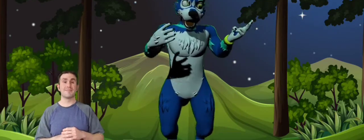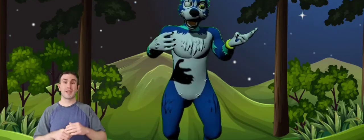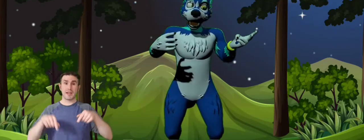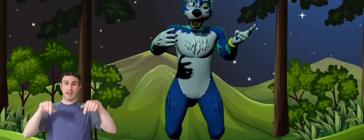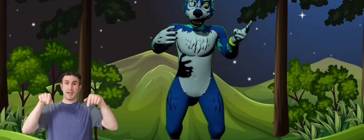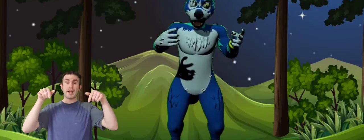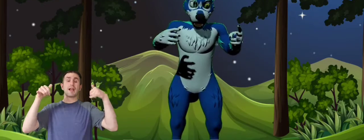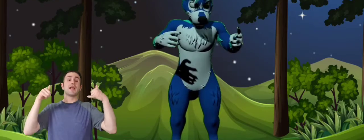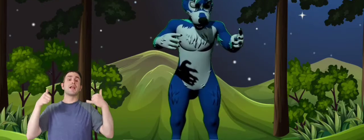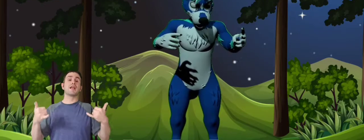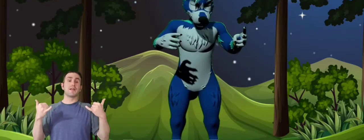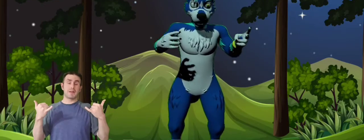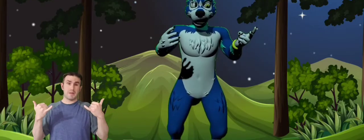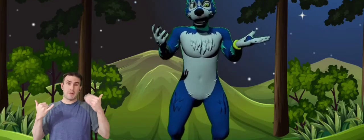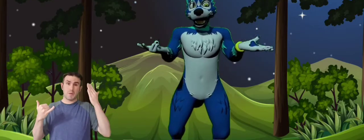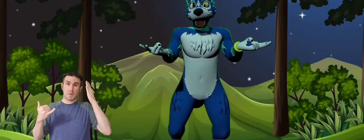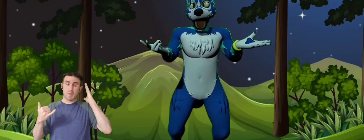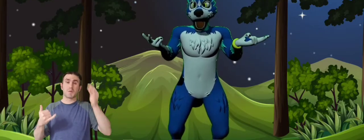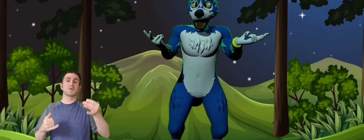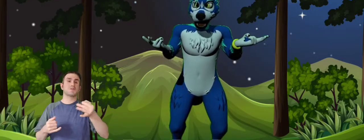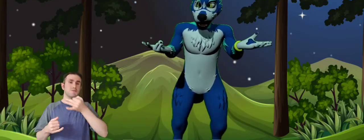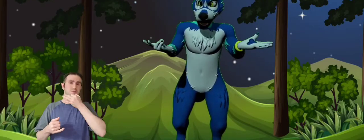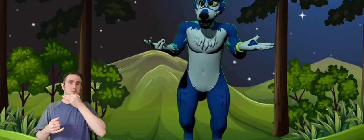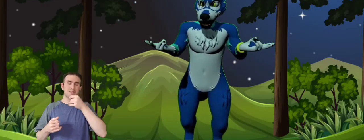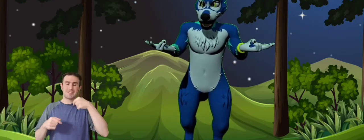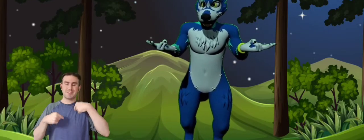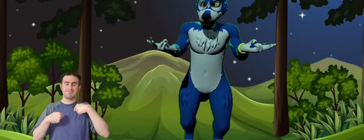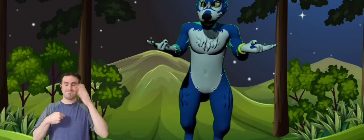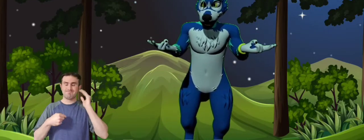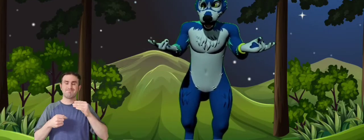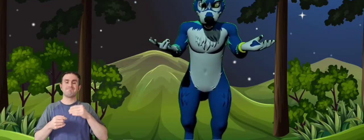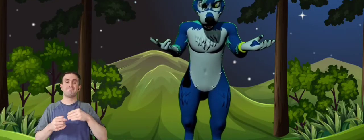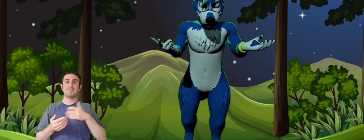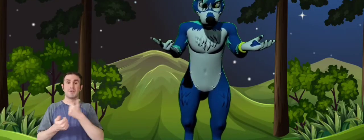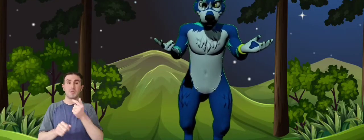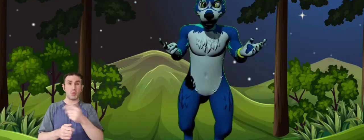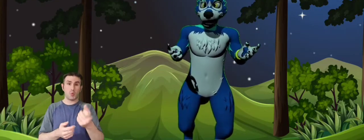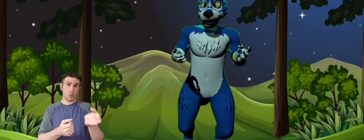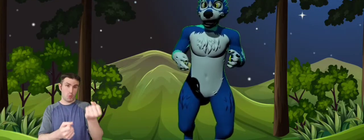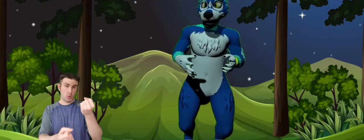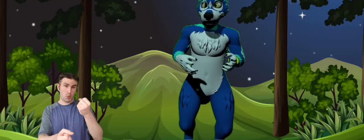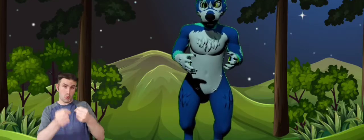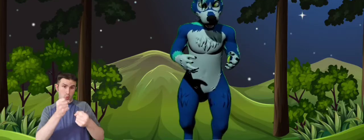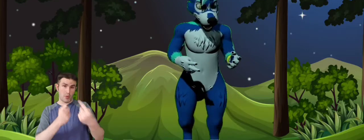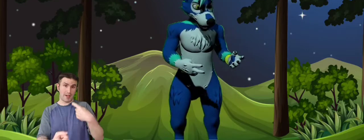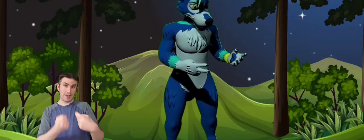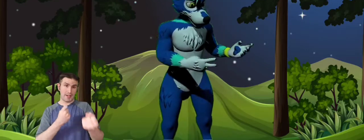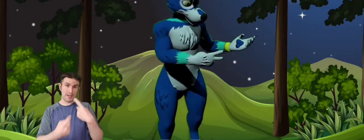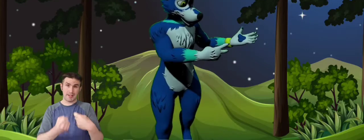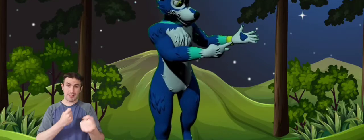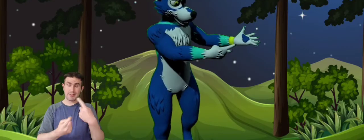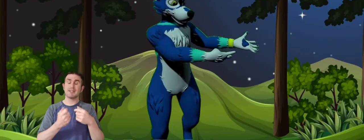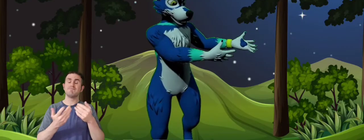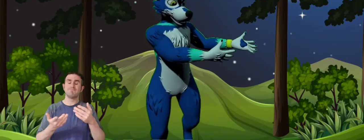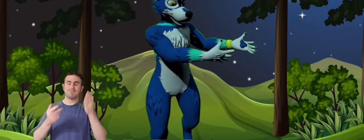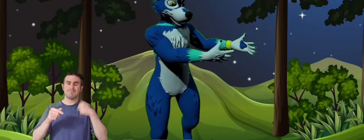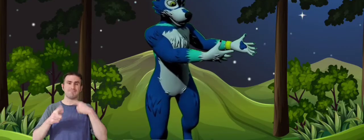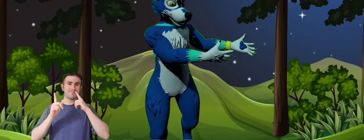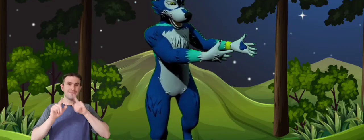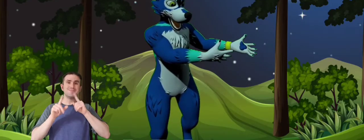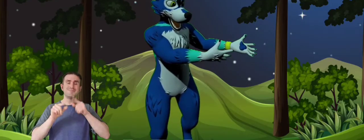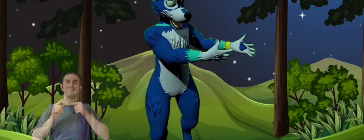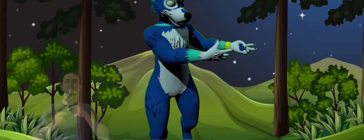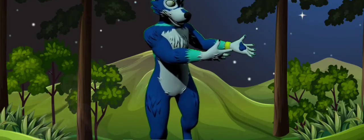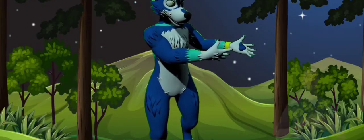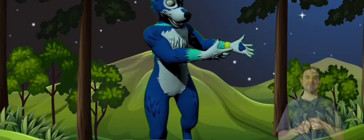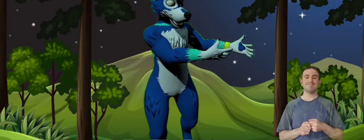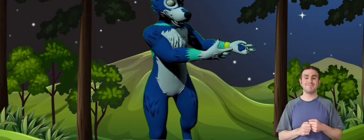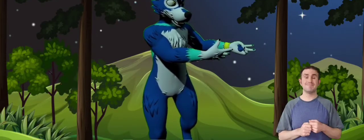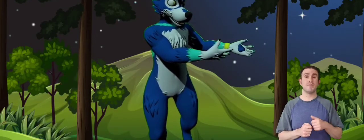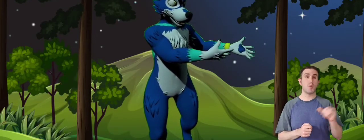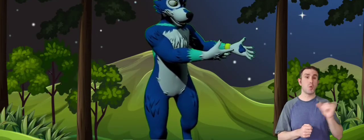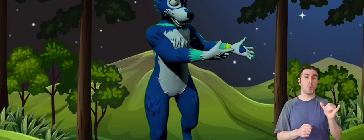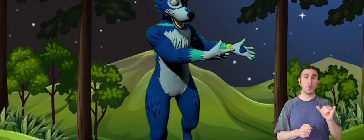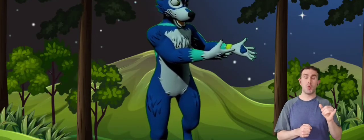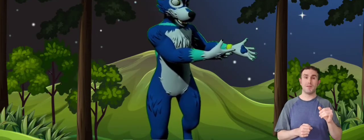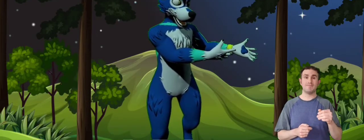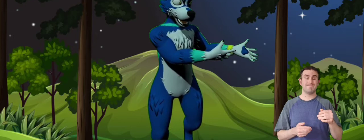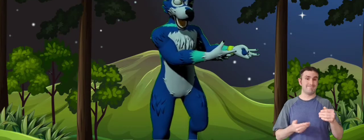I'll take some time here to answer any questions that you might have. Also, uh, this has been, uh,